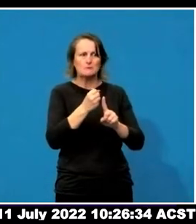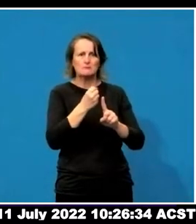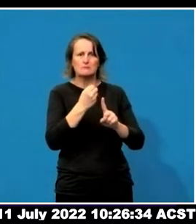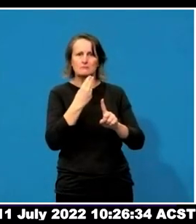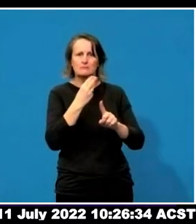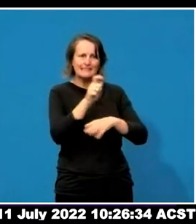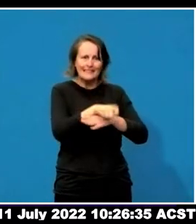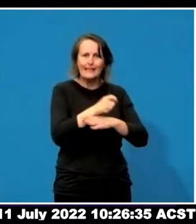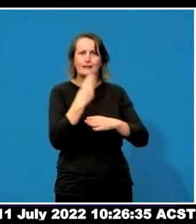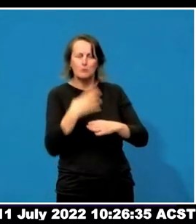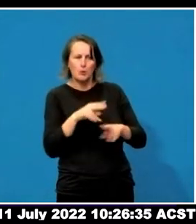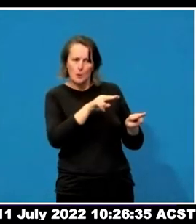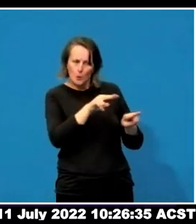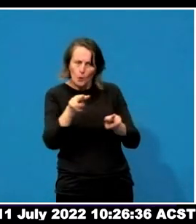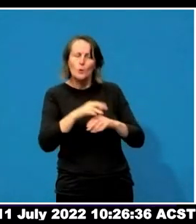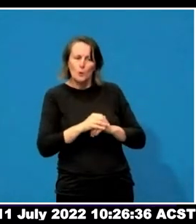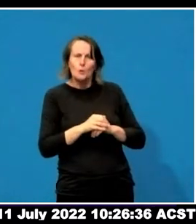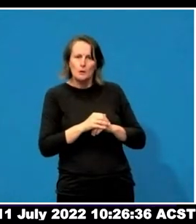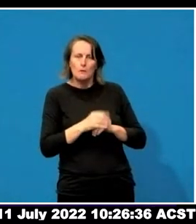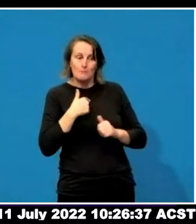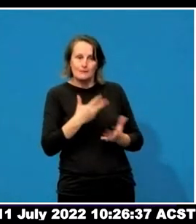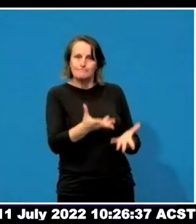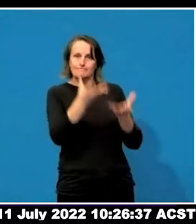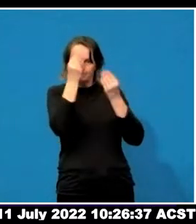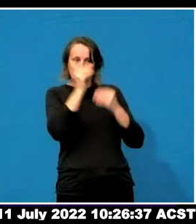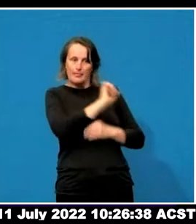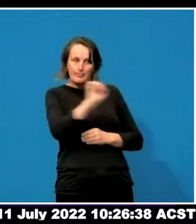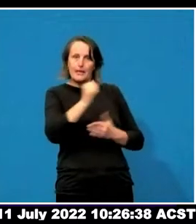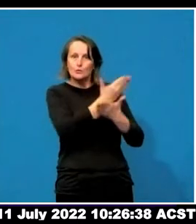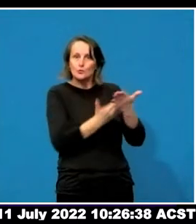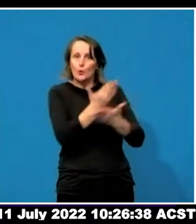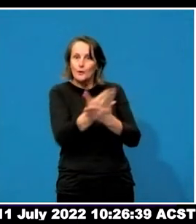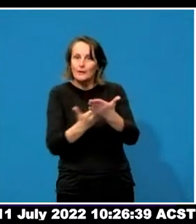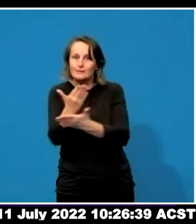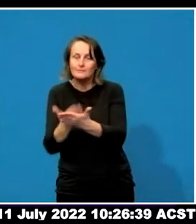and are influenced by experiences associated with, among other things, the person's race.